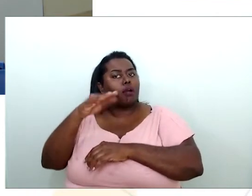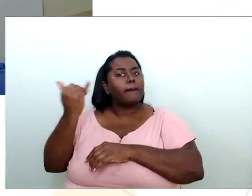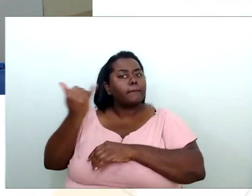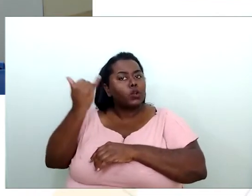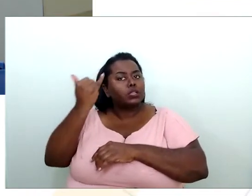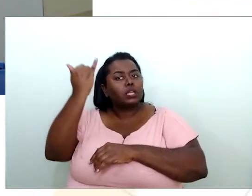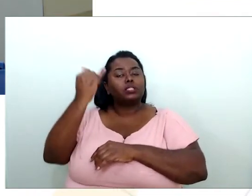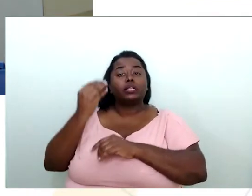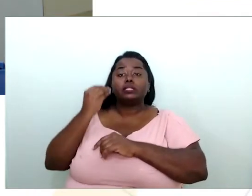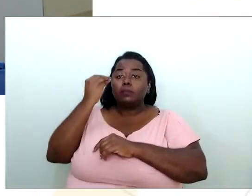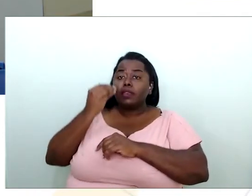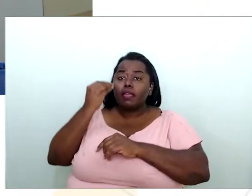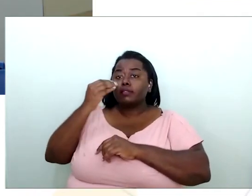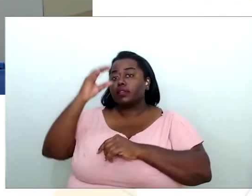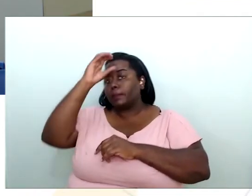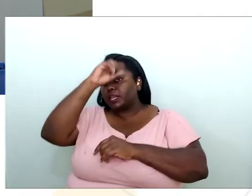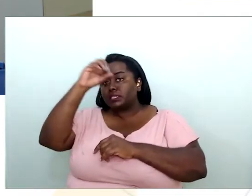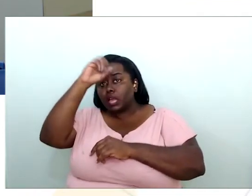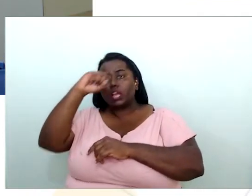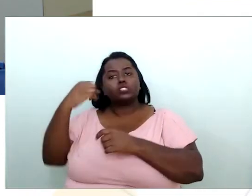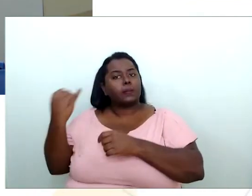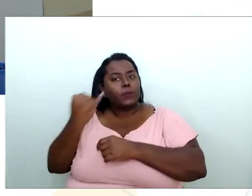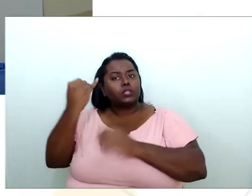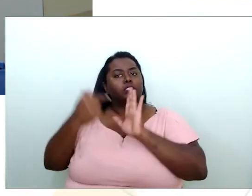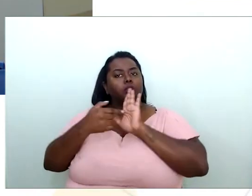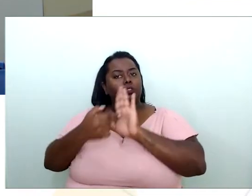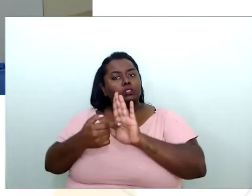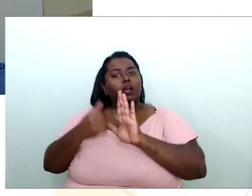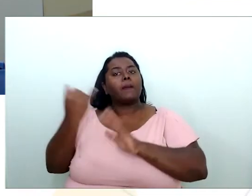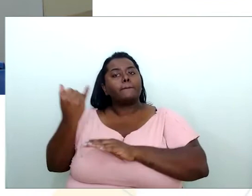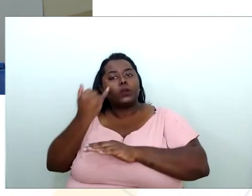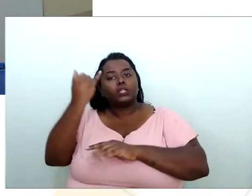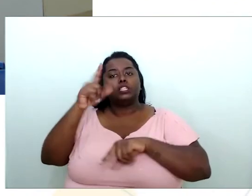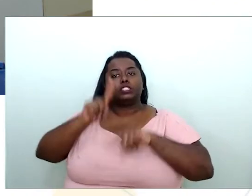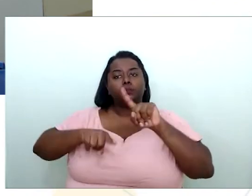about how important designing the learning experience is how important it